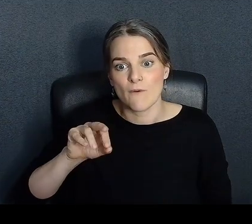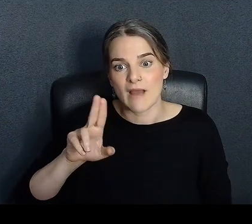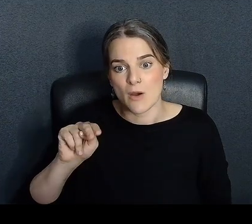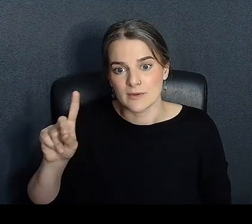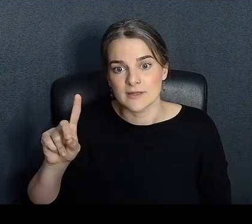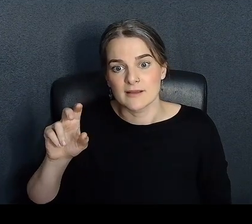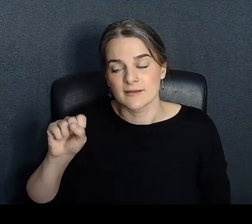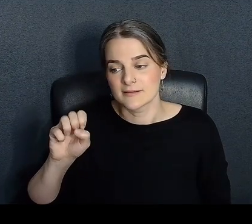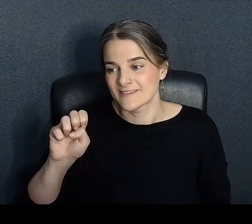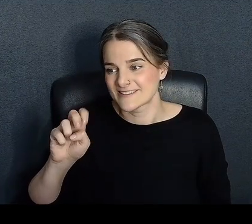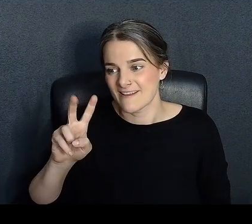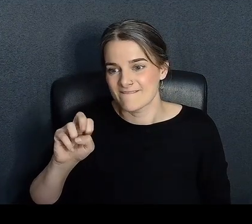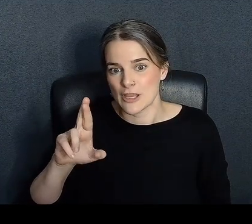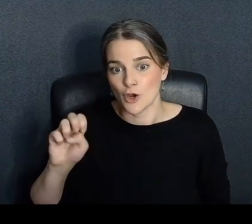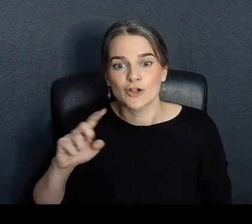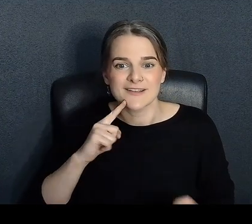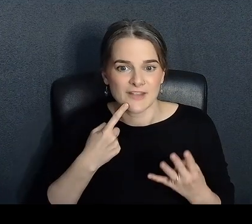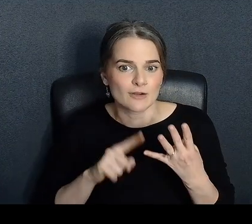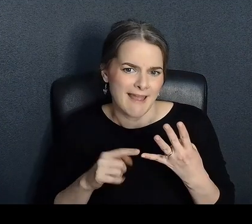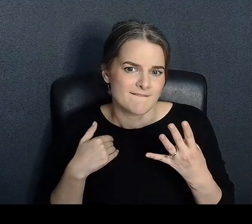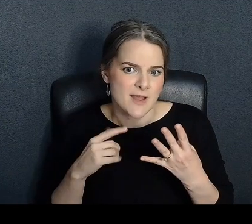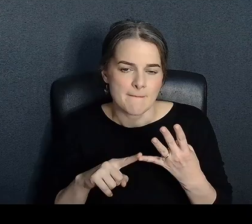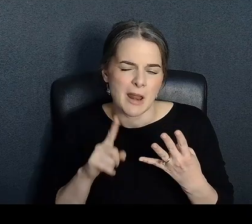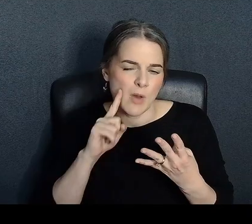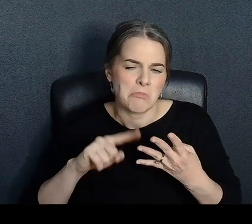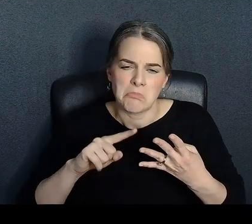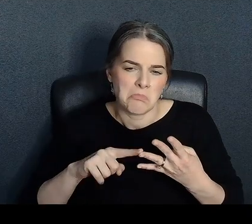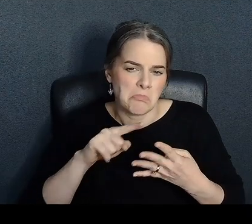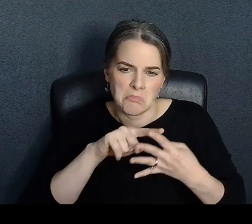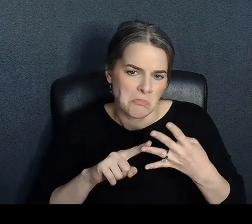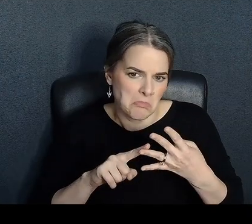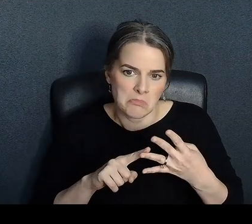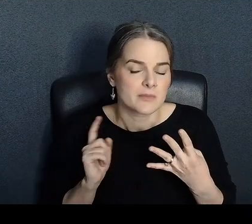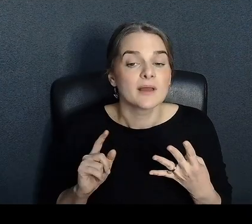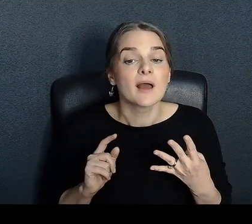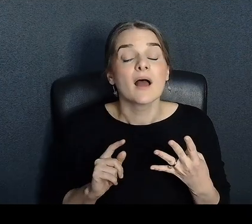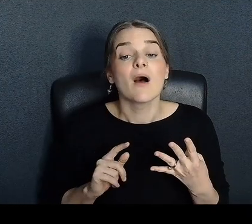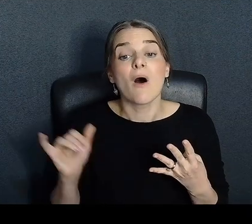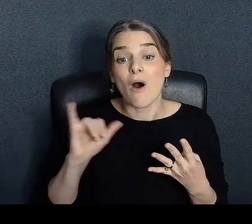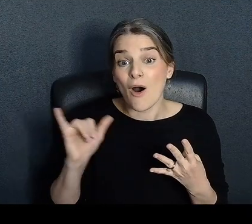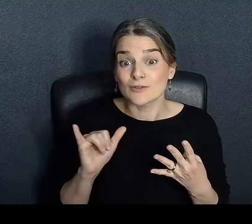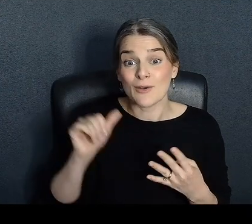Audiologists can recommend treatments like hearing aids and cochlear implants.